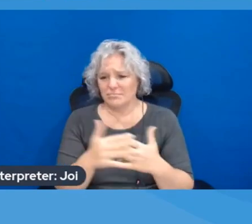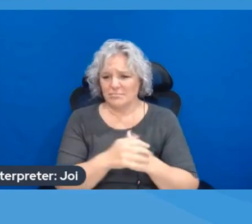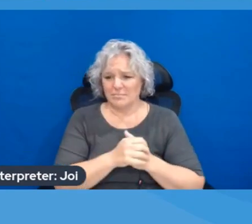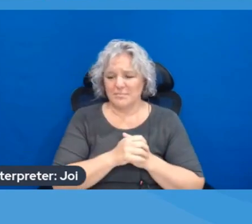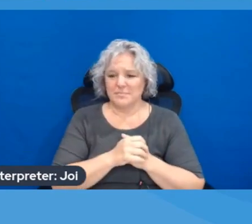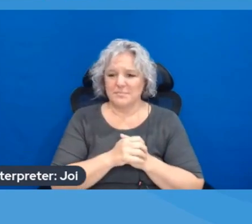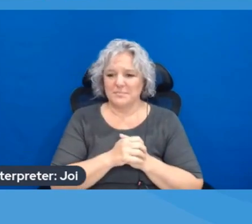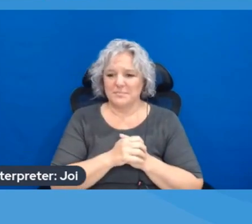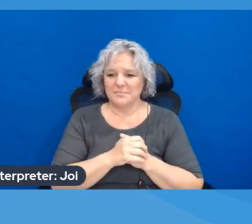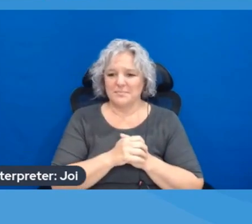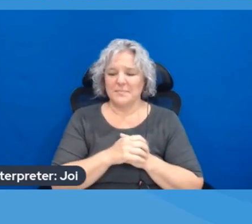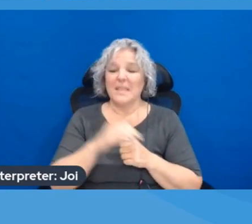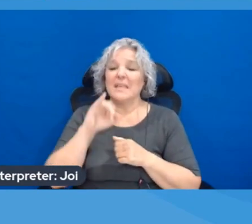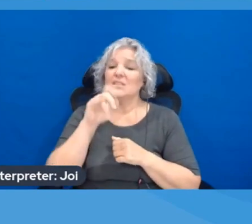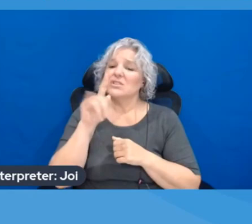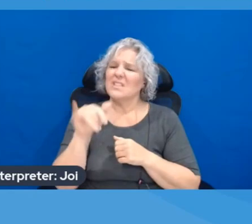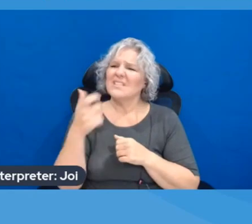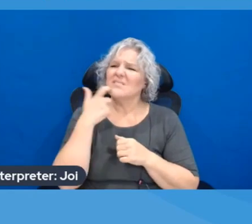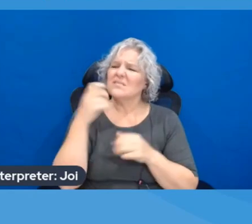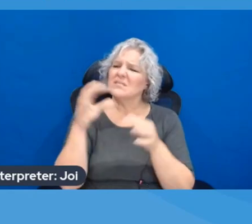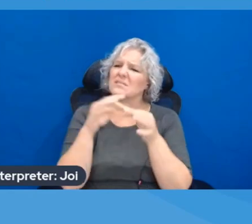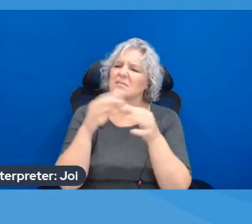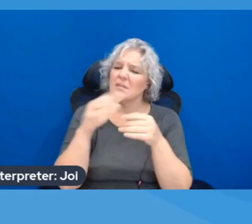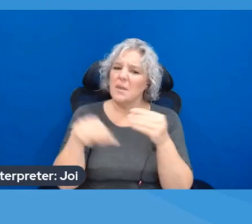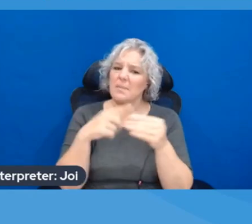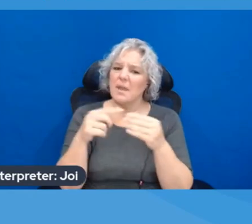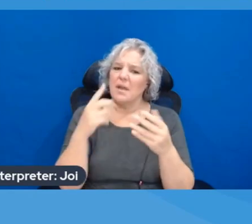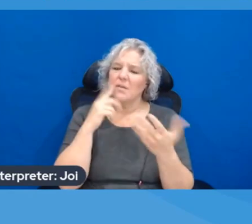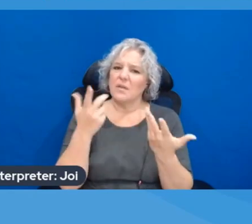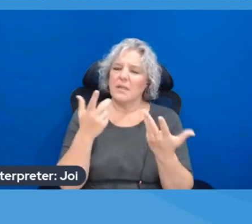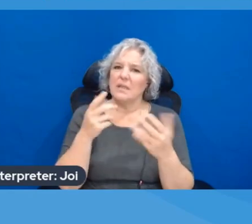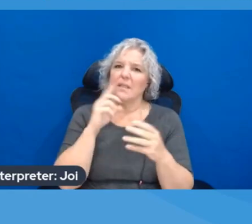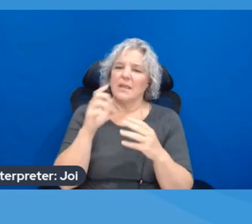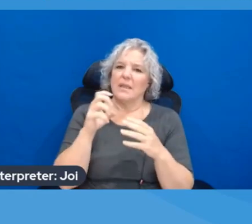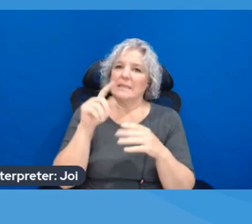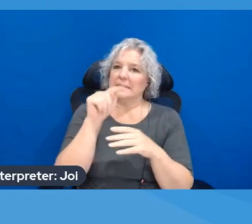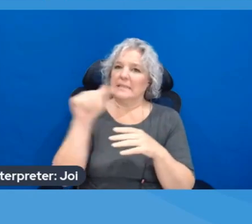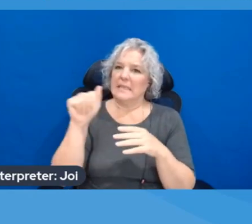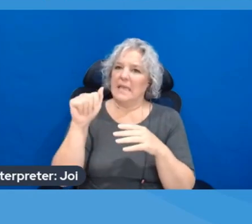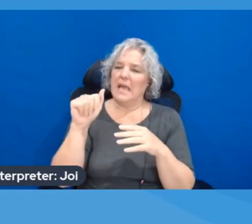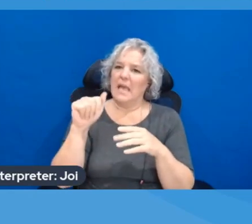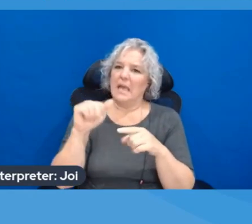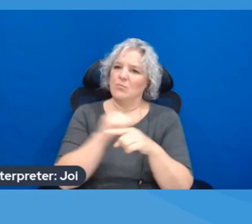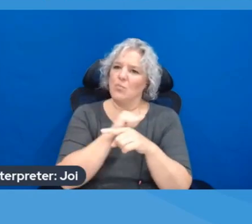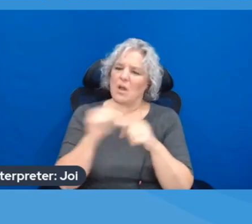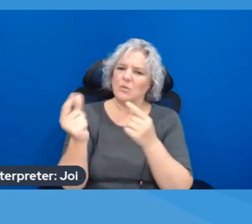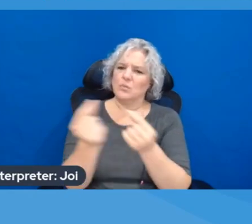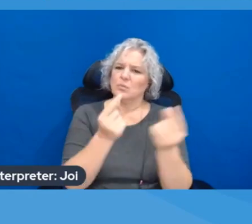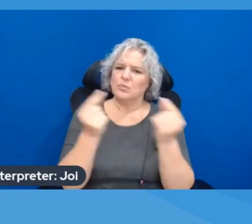Jani also mentioned about the effective TA practices, and I'd like to tell you a little bit more about those.